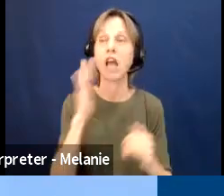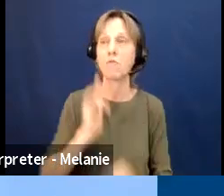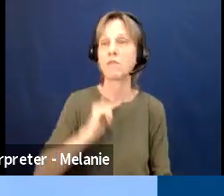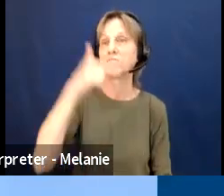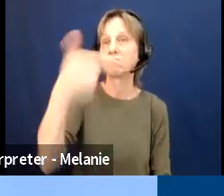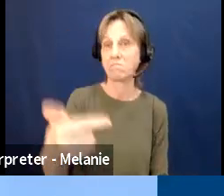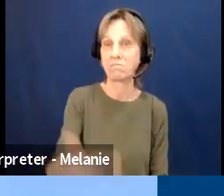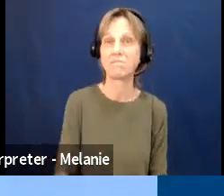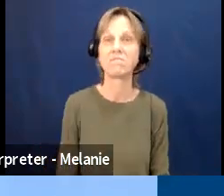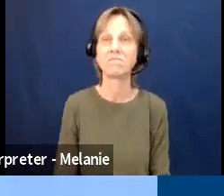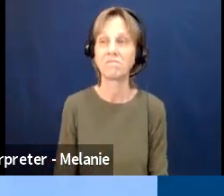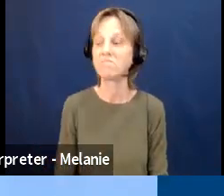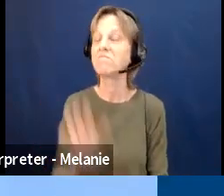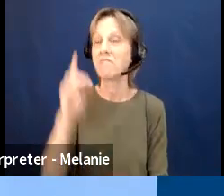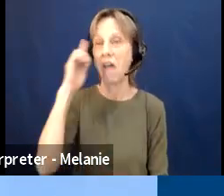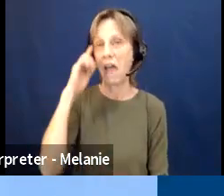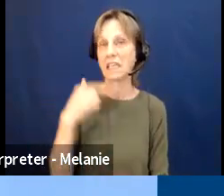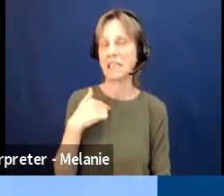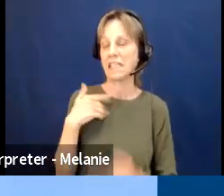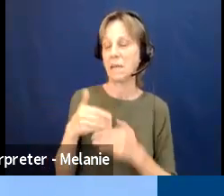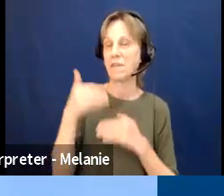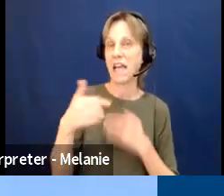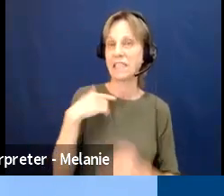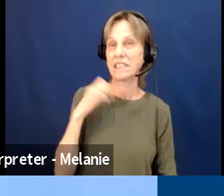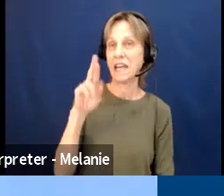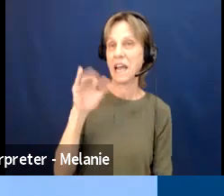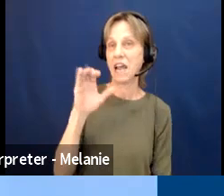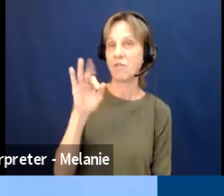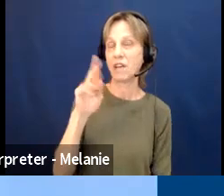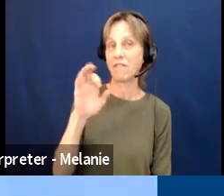I think I'm next this is Eric Freed I'm the chief building official for Larimer county